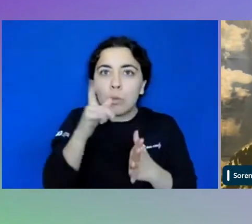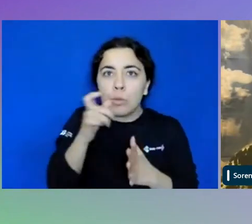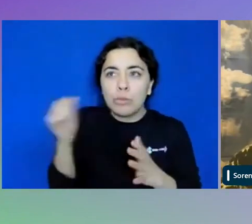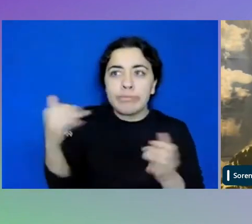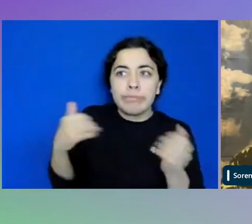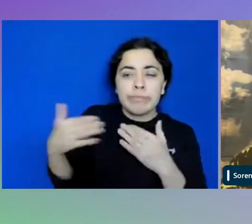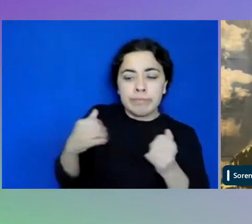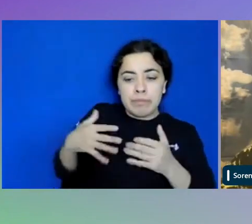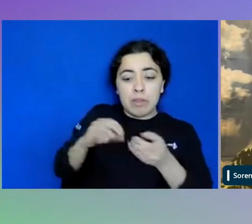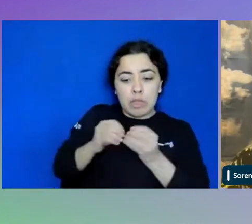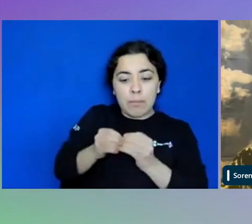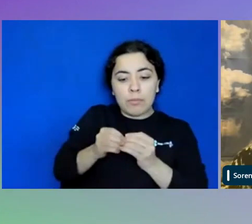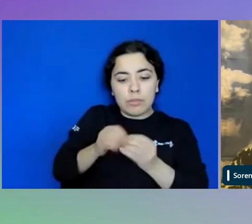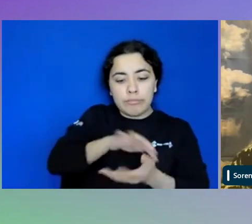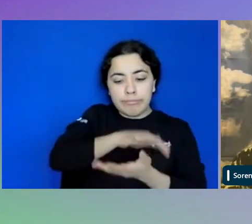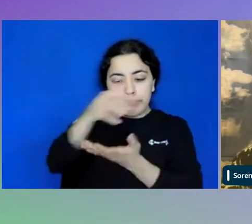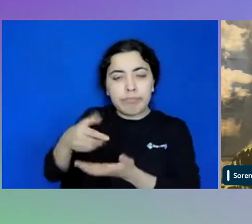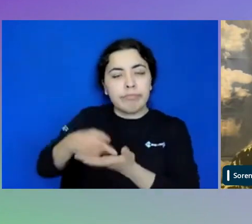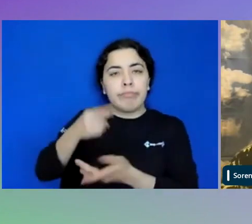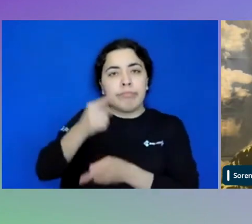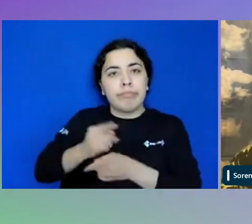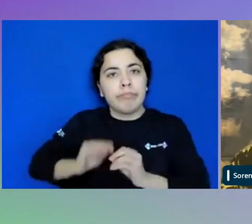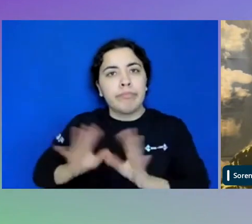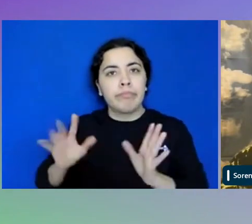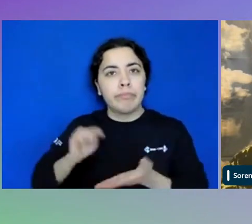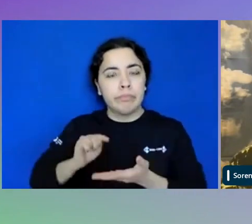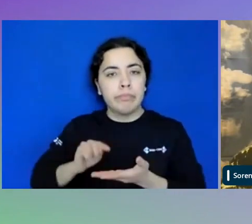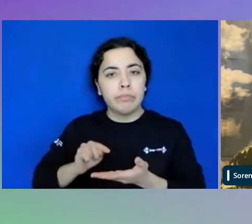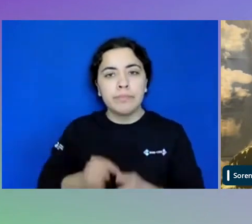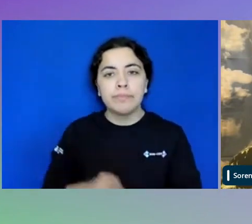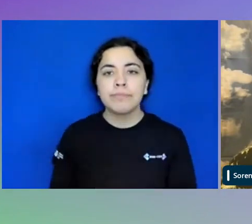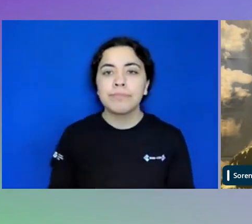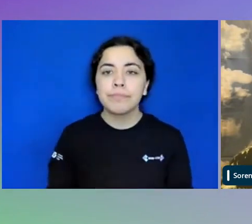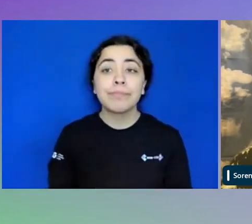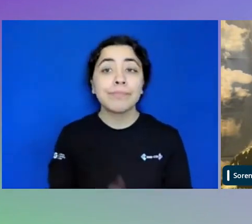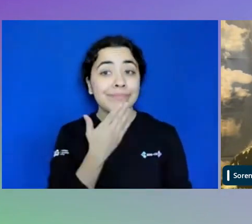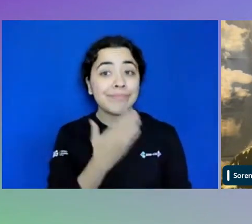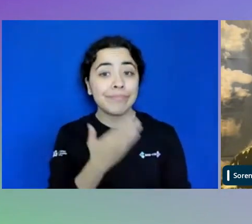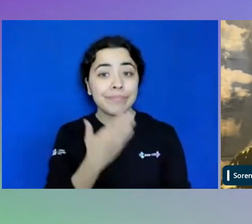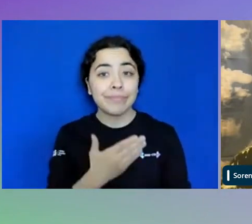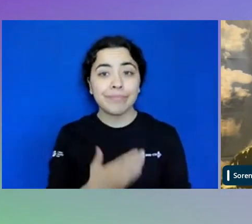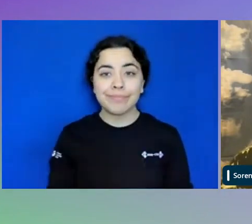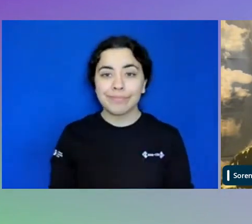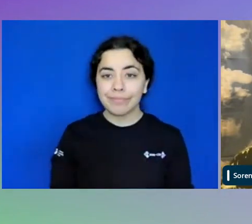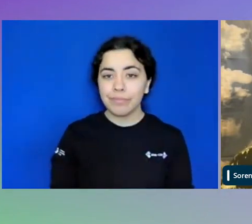is asking, uh, so in regards to